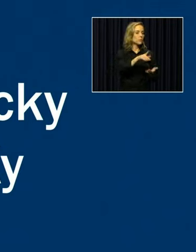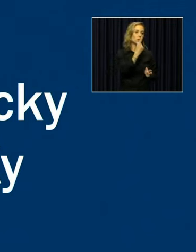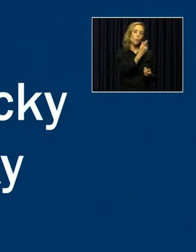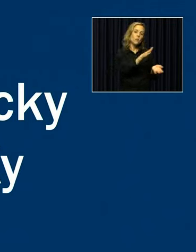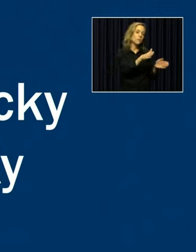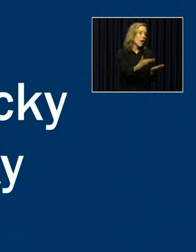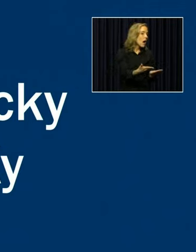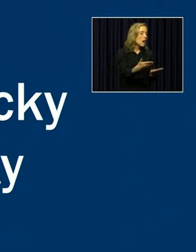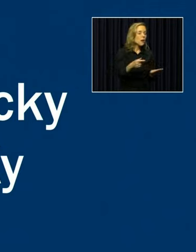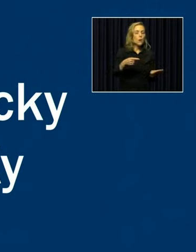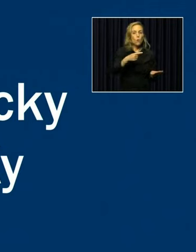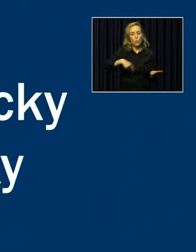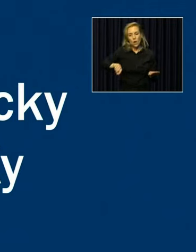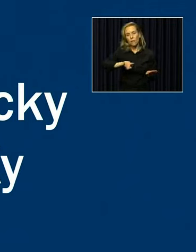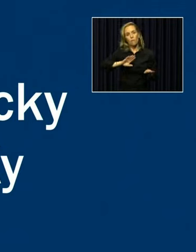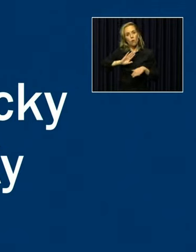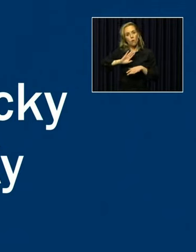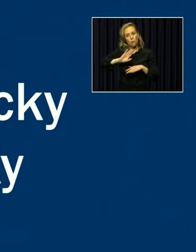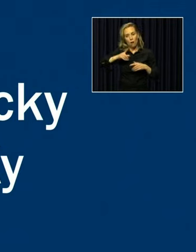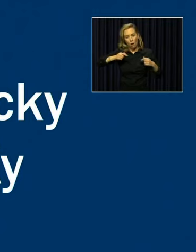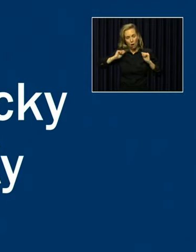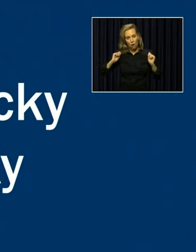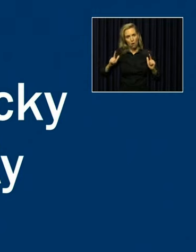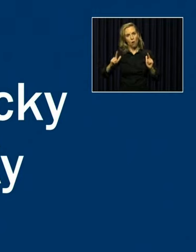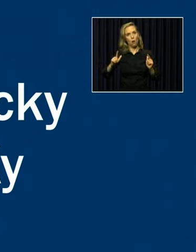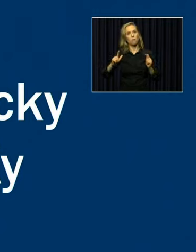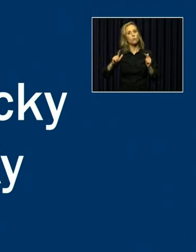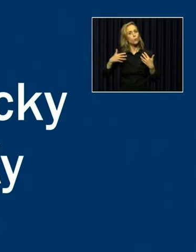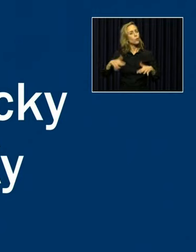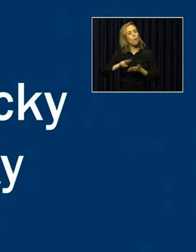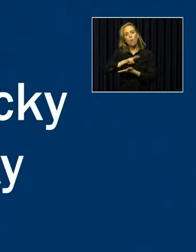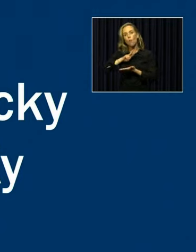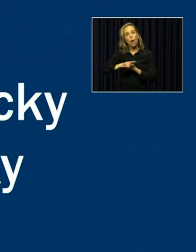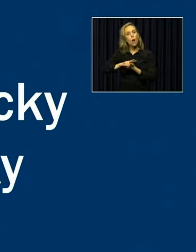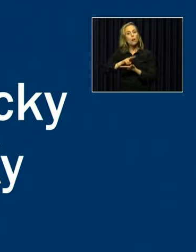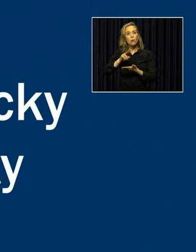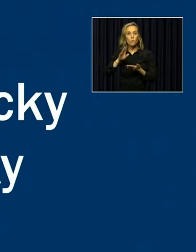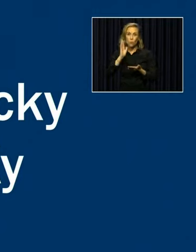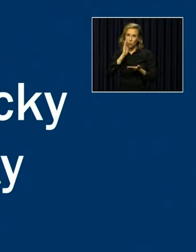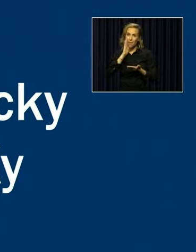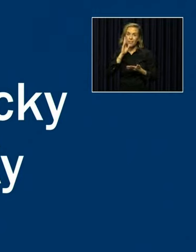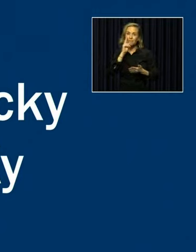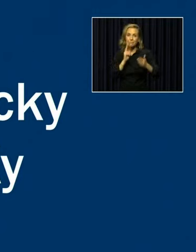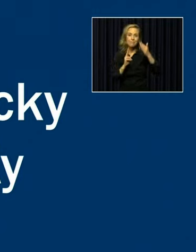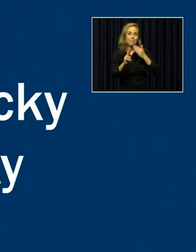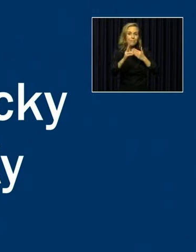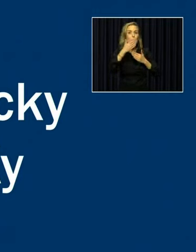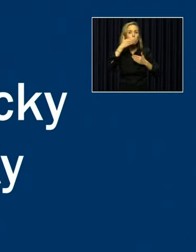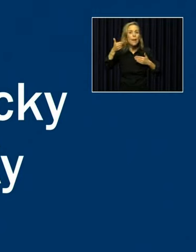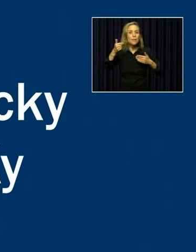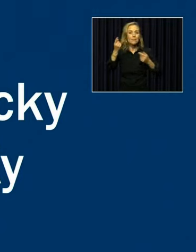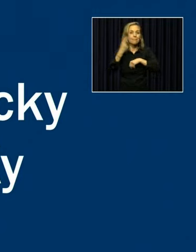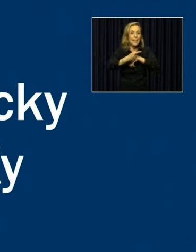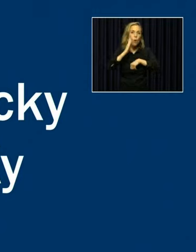WITH SOCIAL DISTANCING, BETWEEN 1300 AND THIS MODEL 3200. THOSE ARE PEOPLE WE LOVE AND